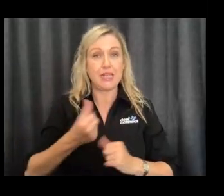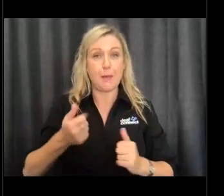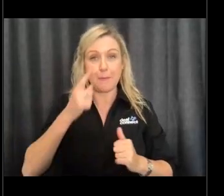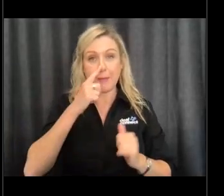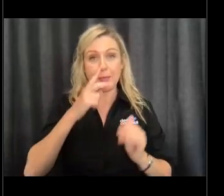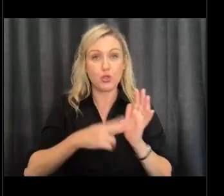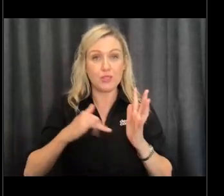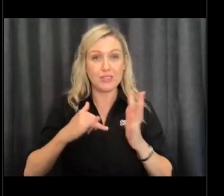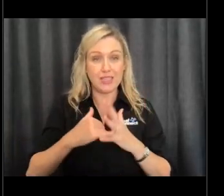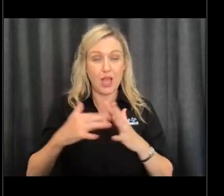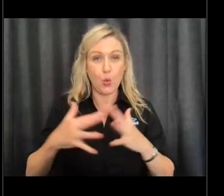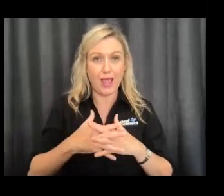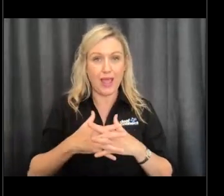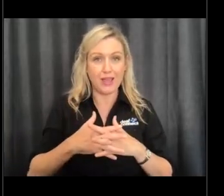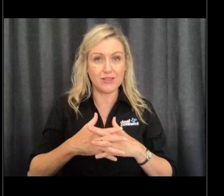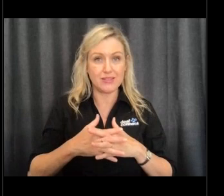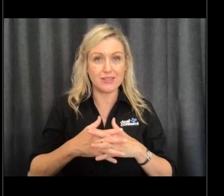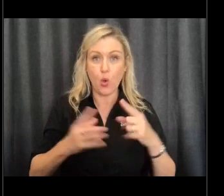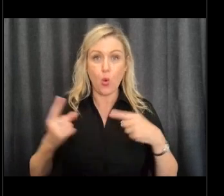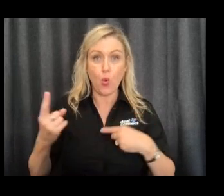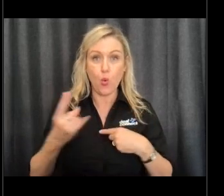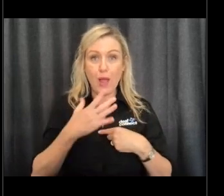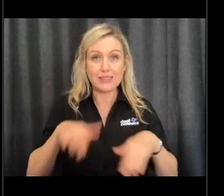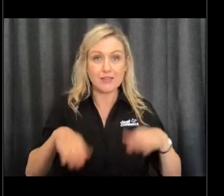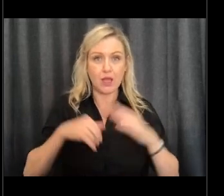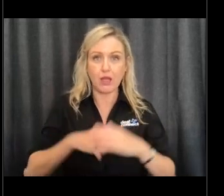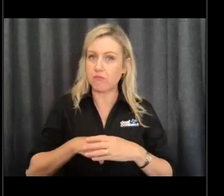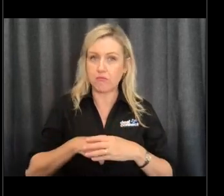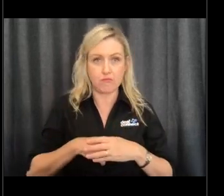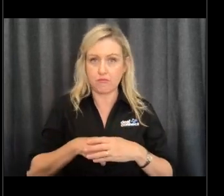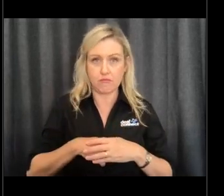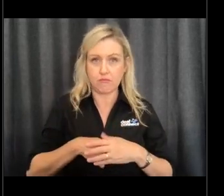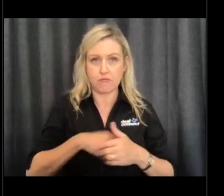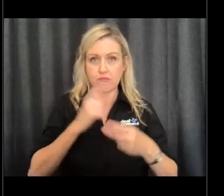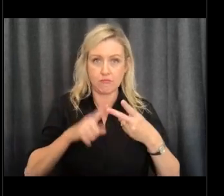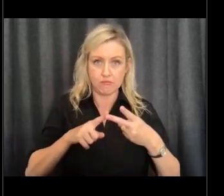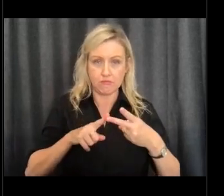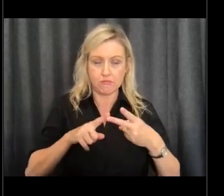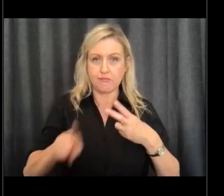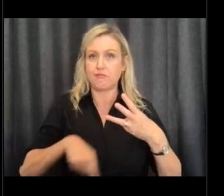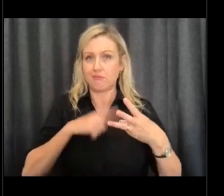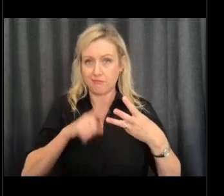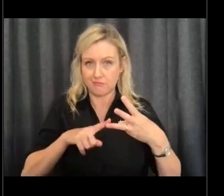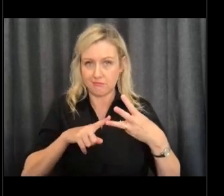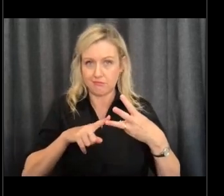a number of times in that period and even in QLD, for example, before the floods there's